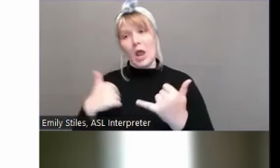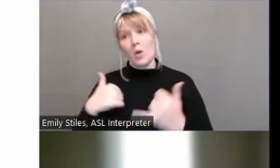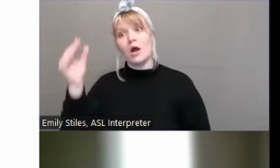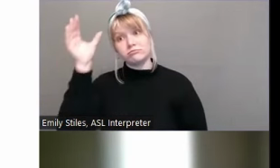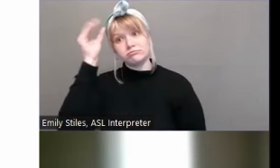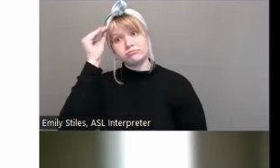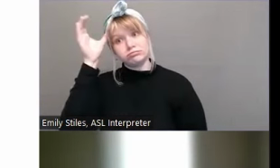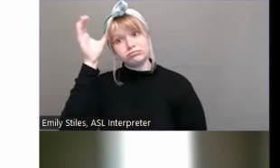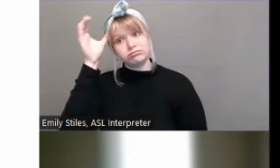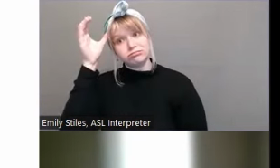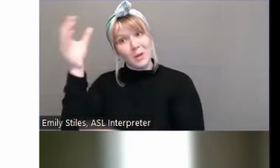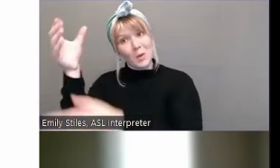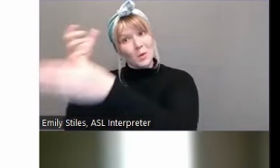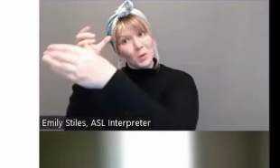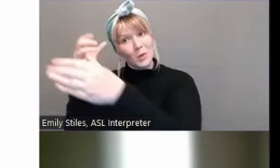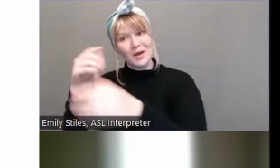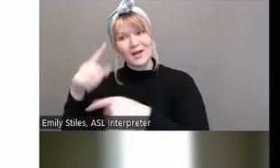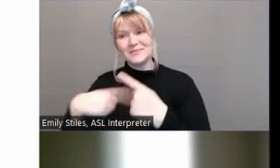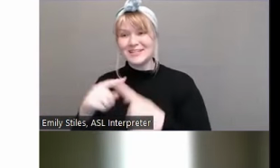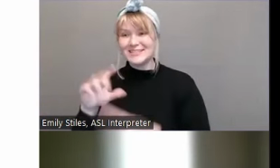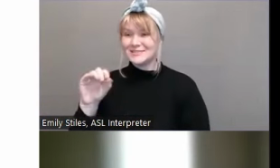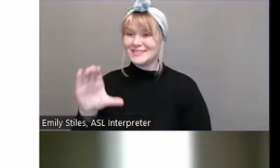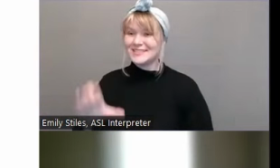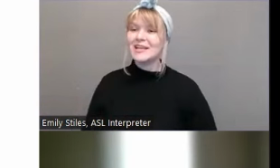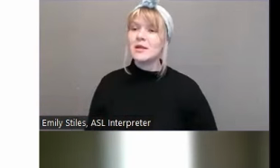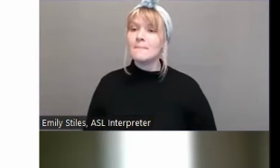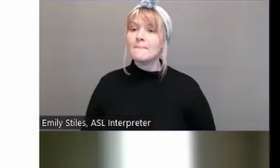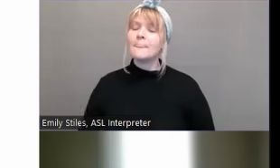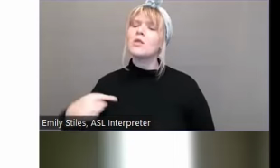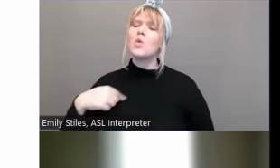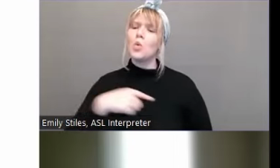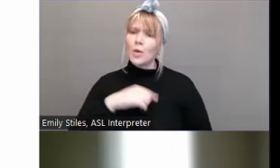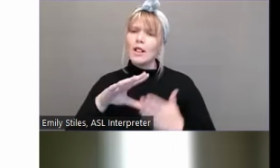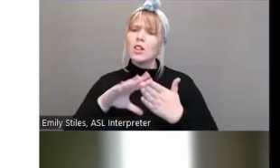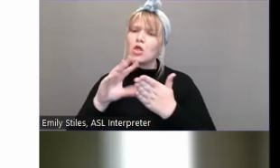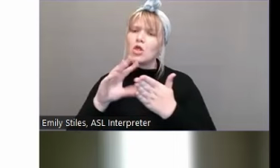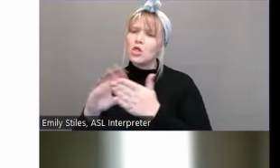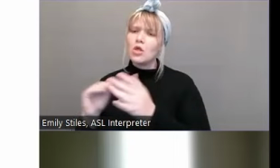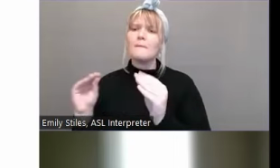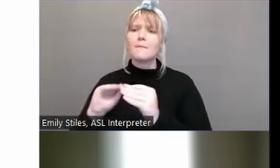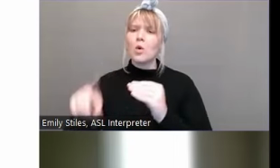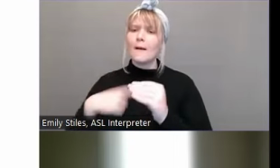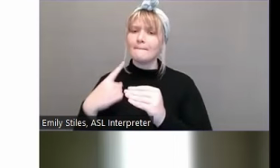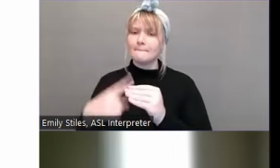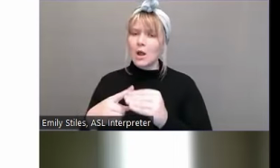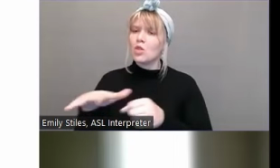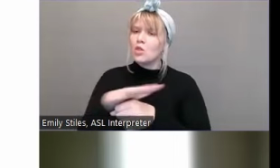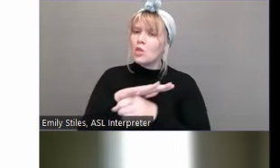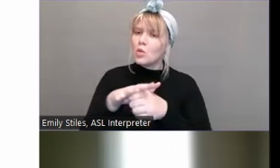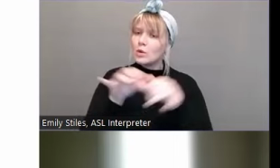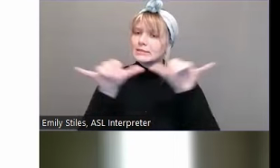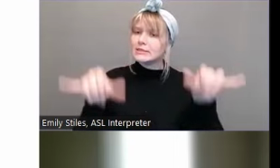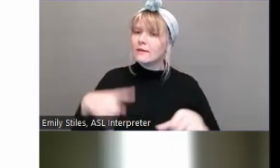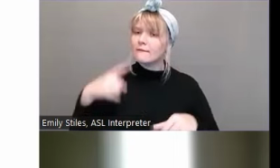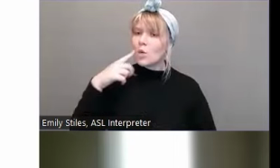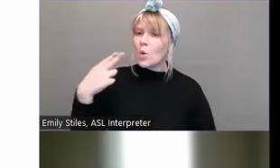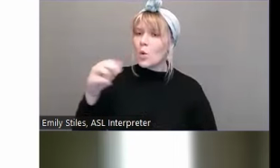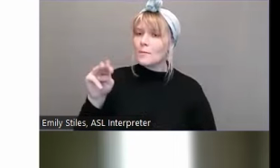what CoC is. We learn more about the local system for homelessness services, and during that process we provided